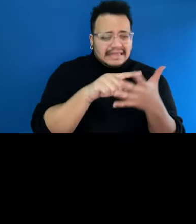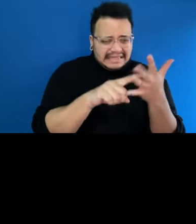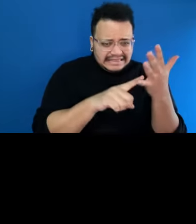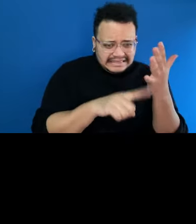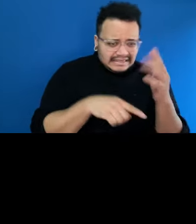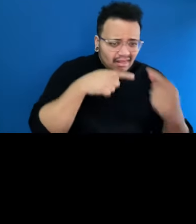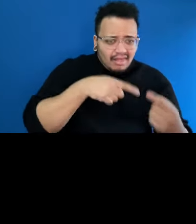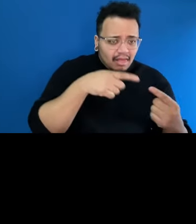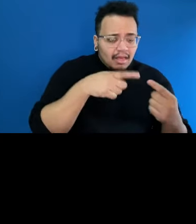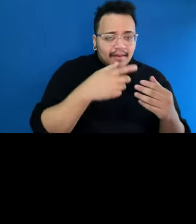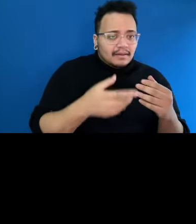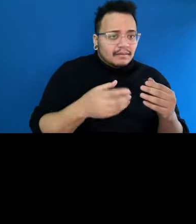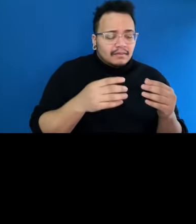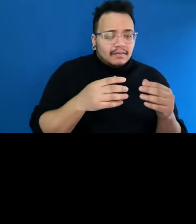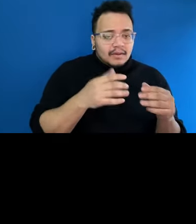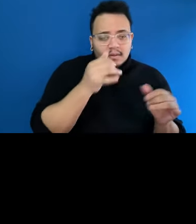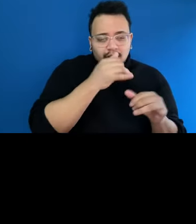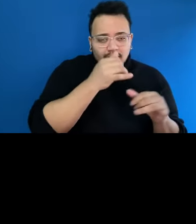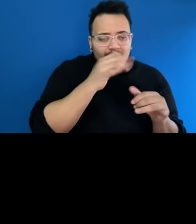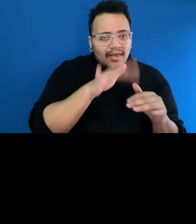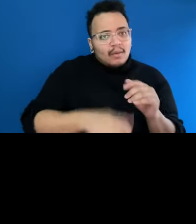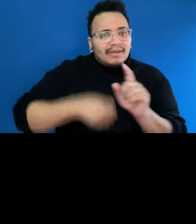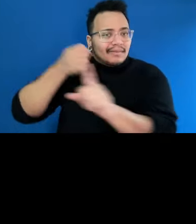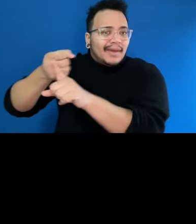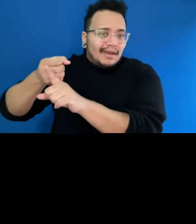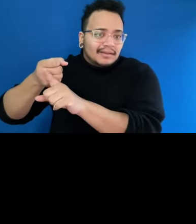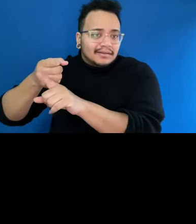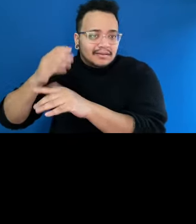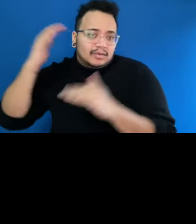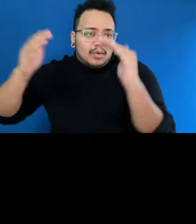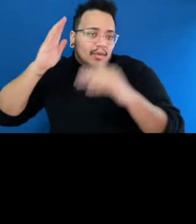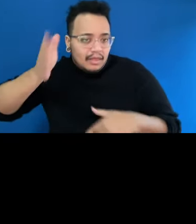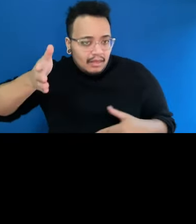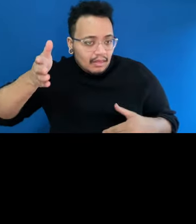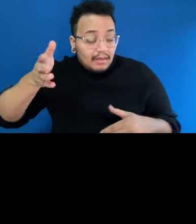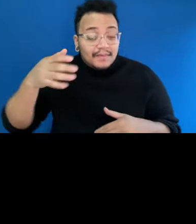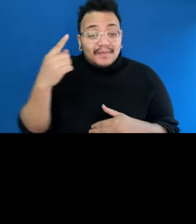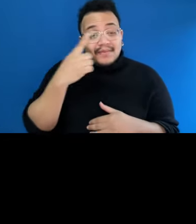we're supposed to be using our childhoods to learn, to learn how to be social with people,